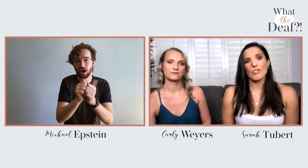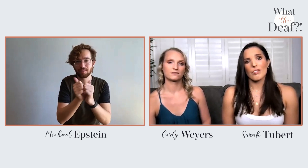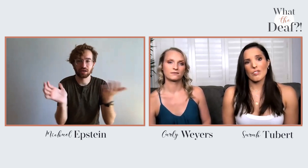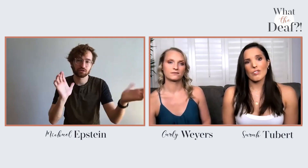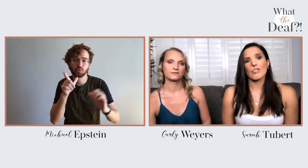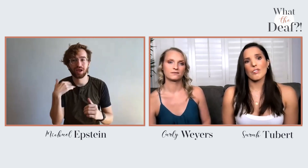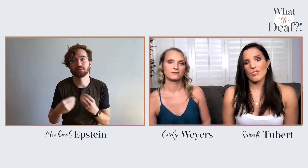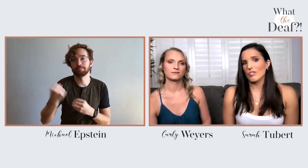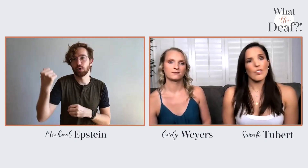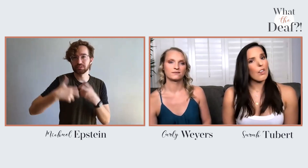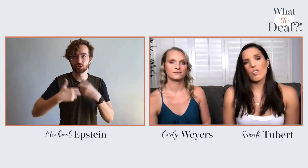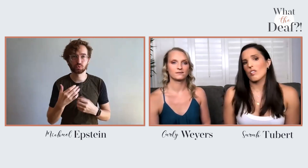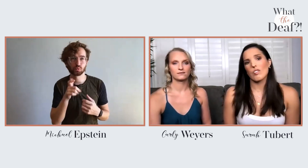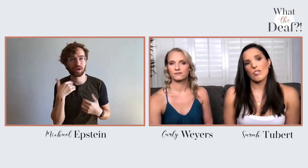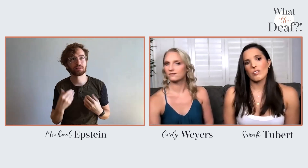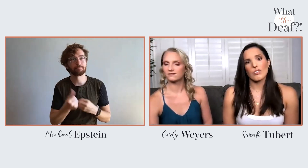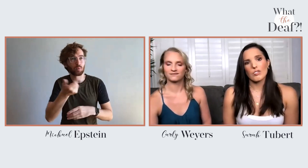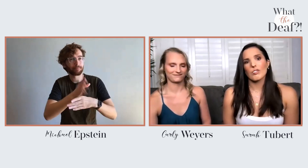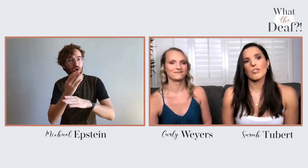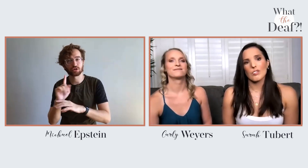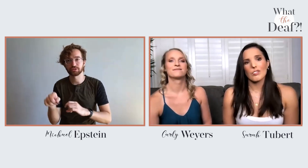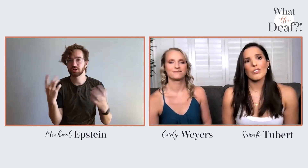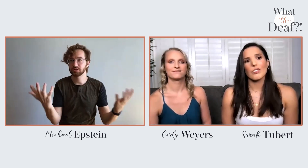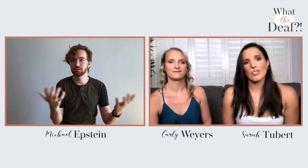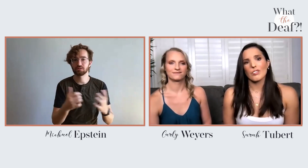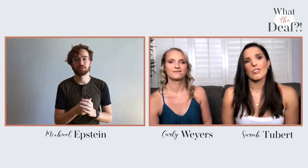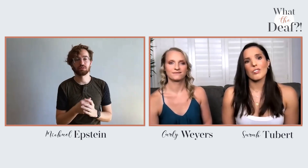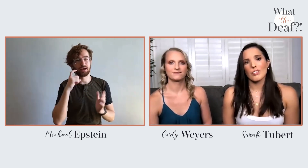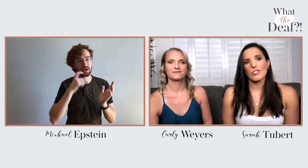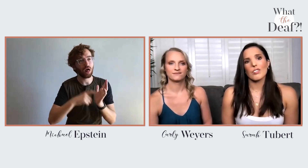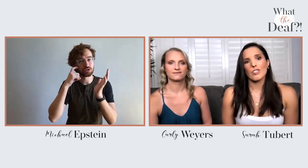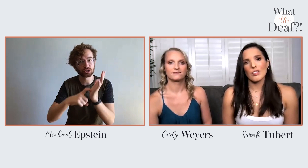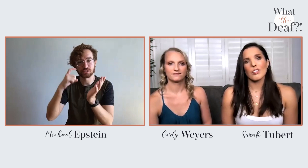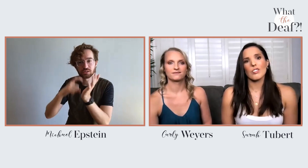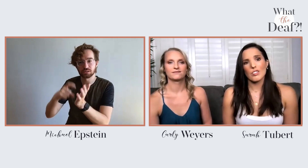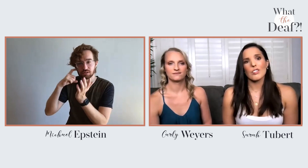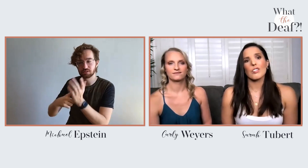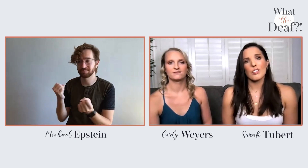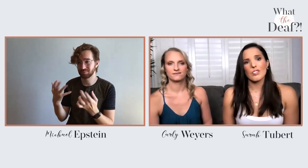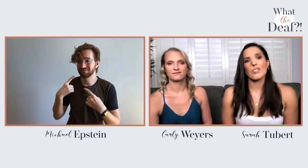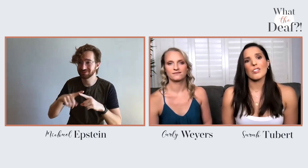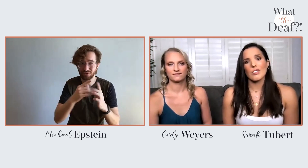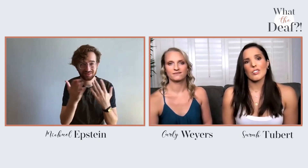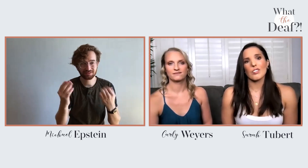who has the most issues? Who has experienced the most barriers in life? It's not a competition. It's about acknowledging all of the different things